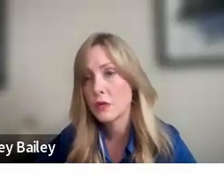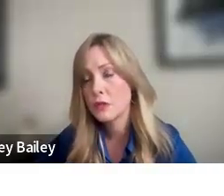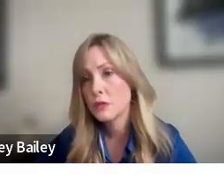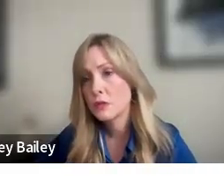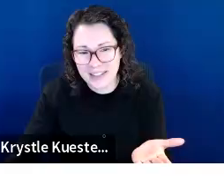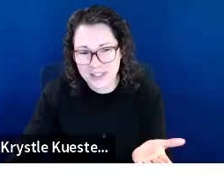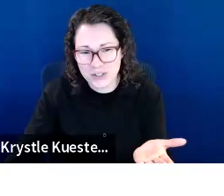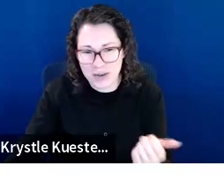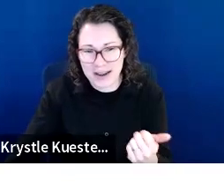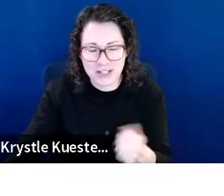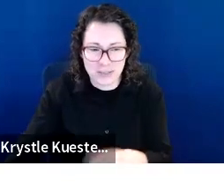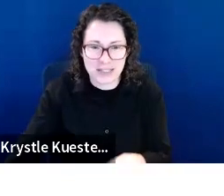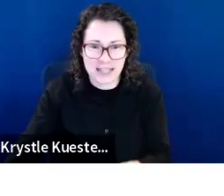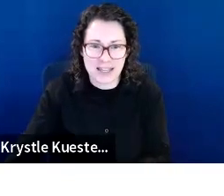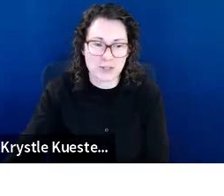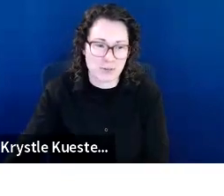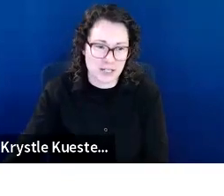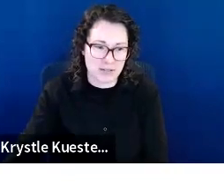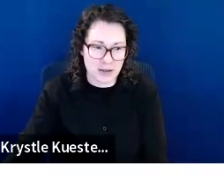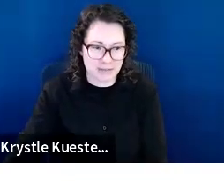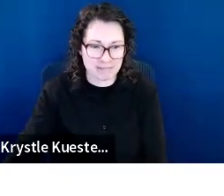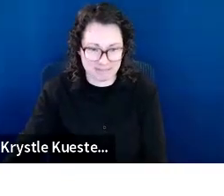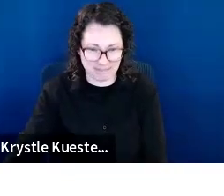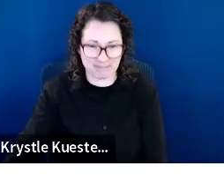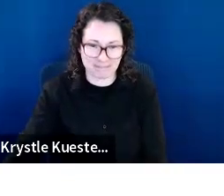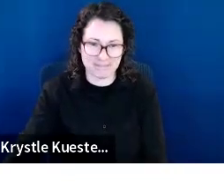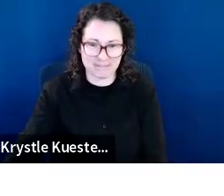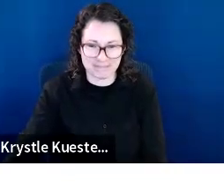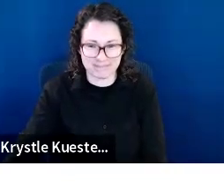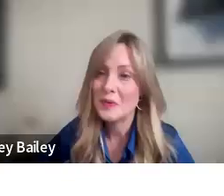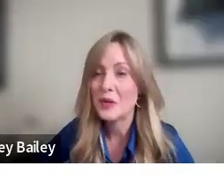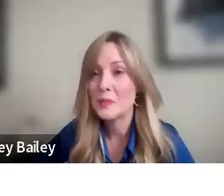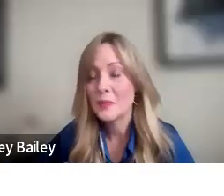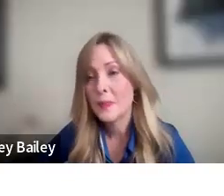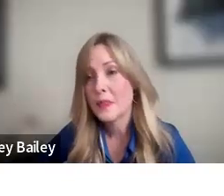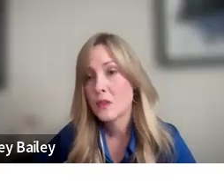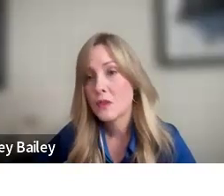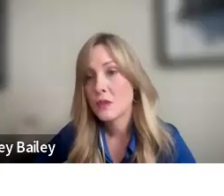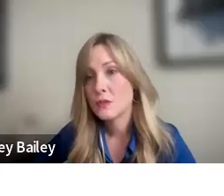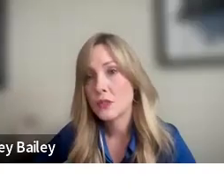the floor. And this is Joanna. I just want to say thank you so much everyone. You're very welcome.